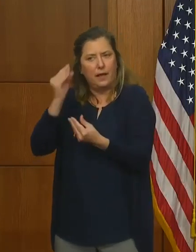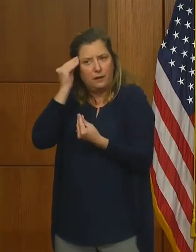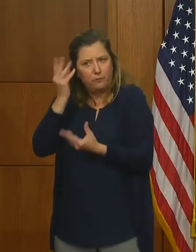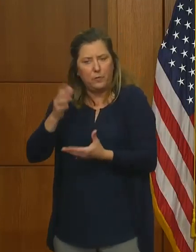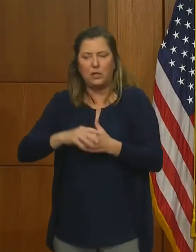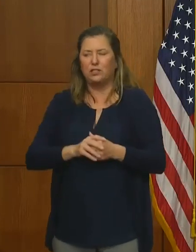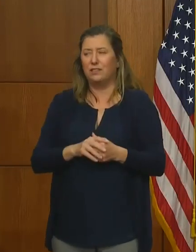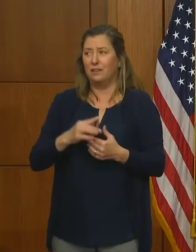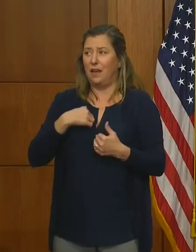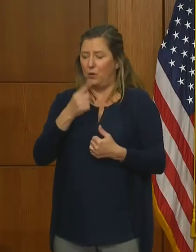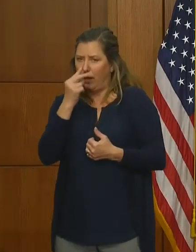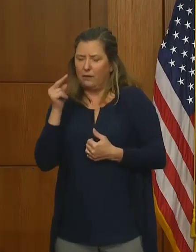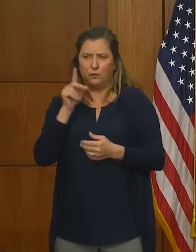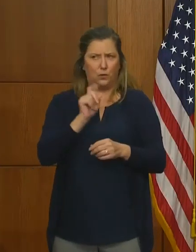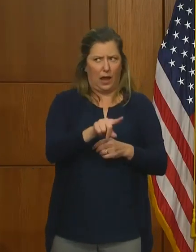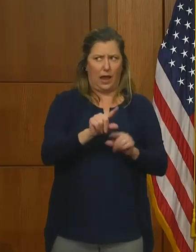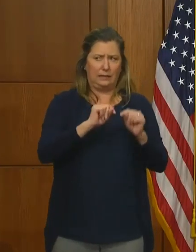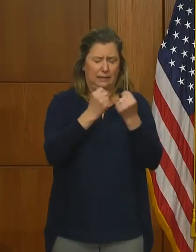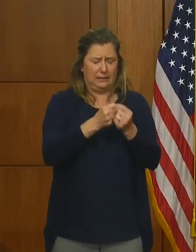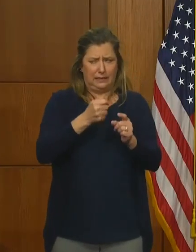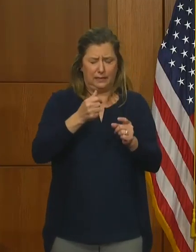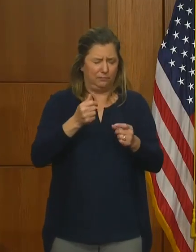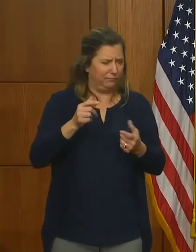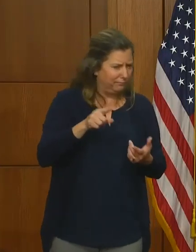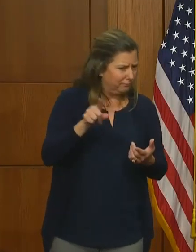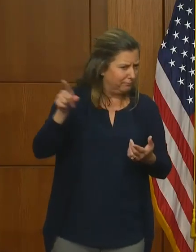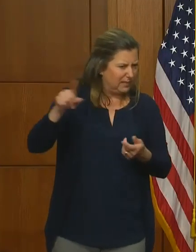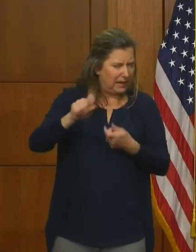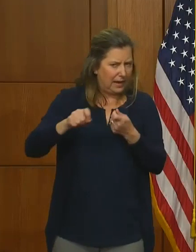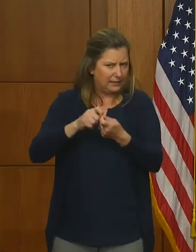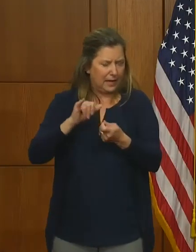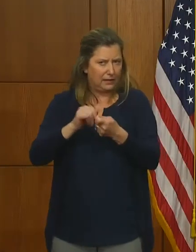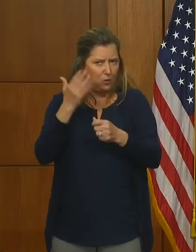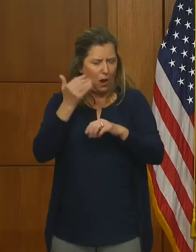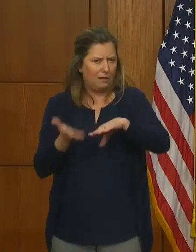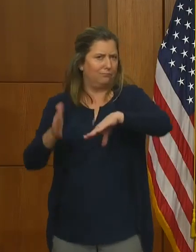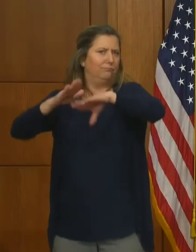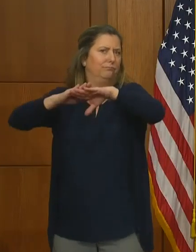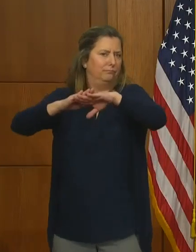CAPTURING THAT AND ENTERING THAT DATA- I'D HAVE TO GO BACK